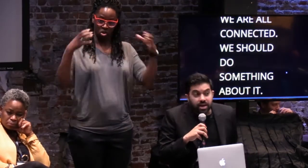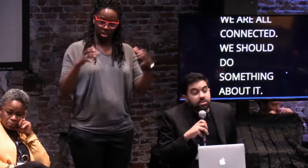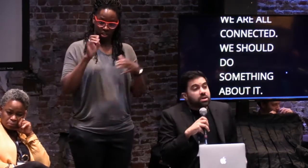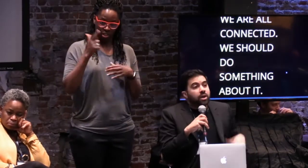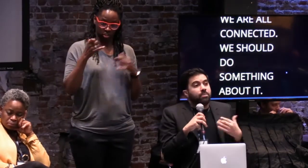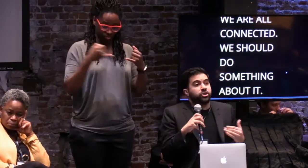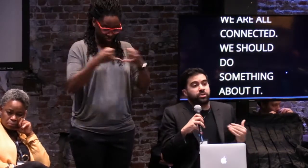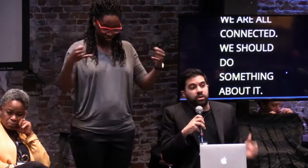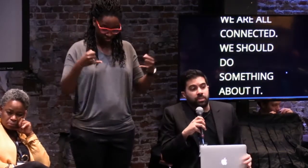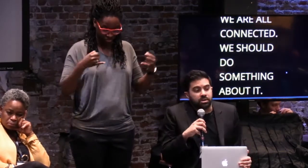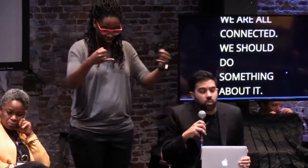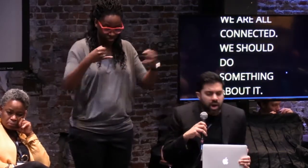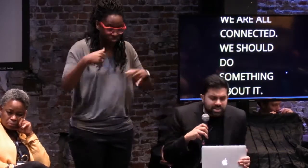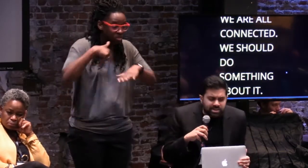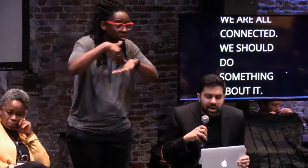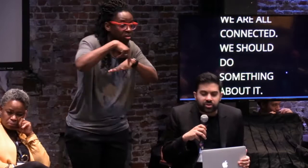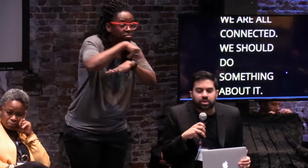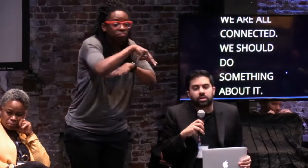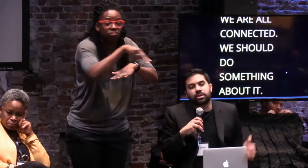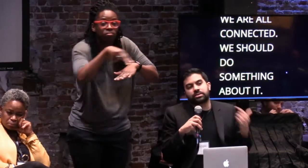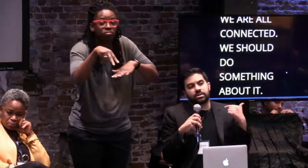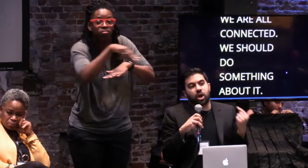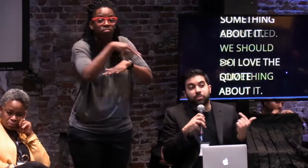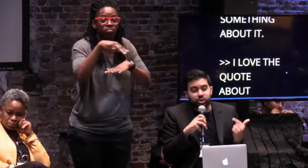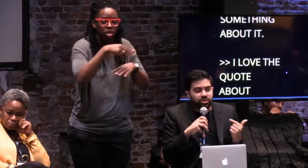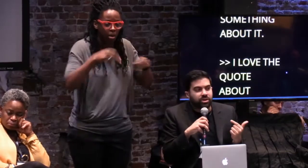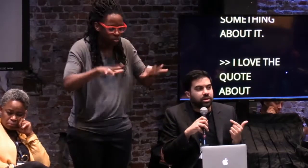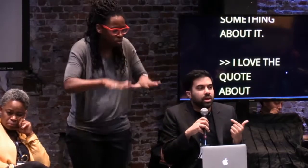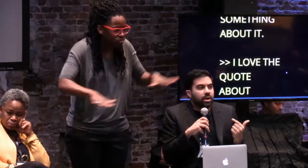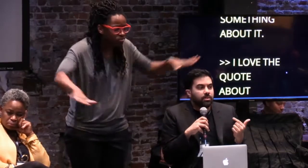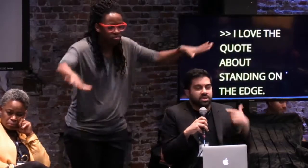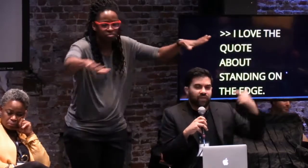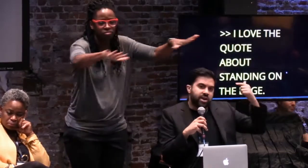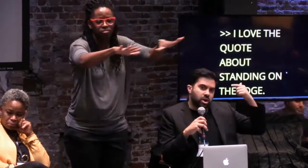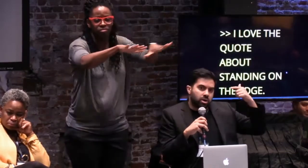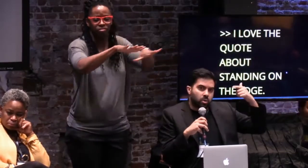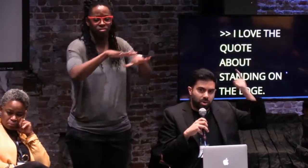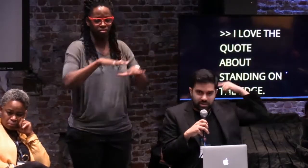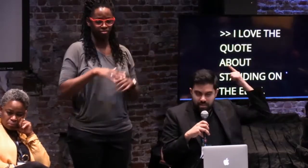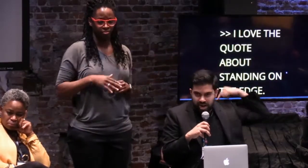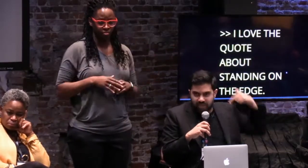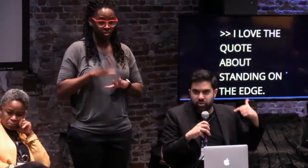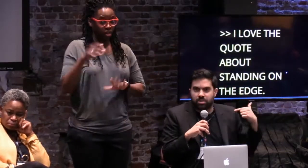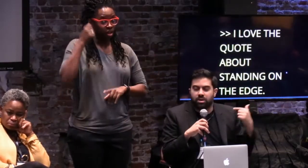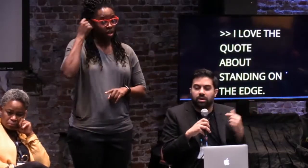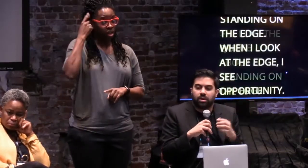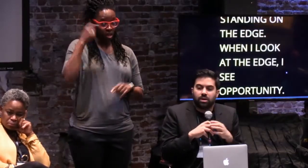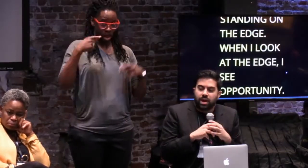And it's not opportunity because of what I see down there, it's opportunity because if I know what's coming after me.